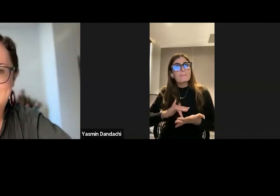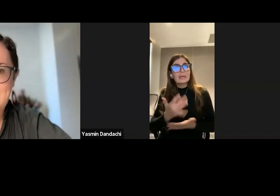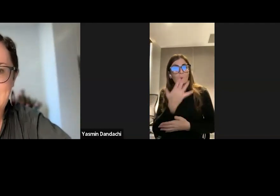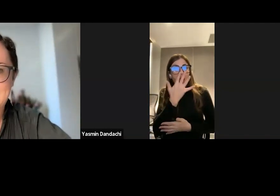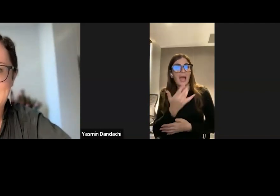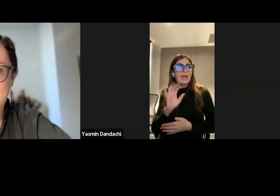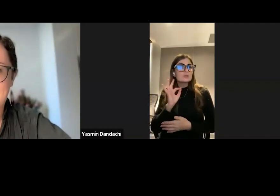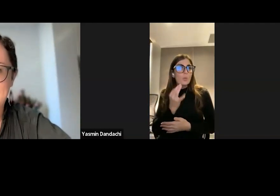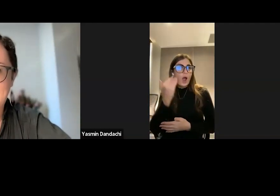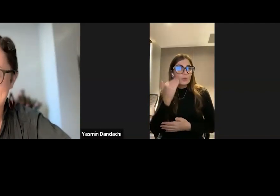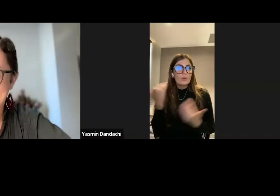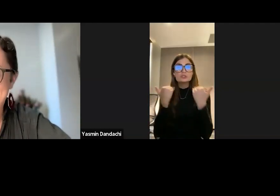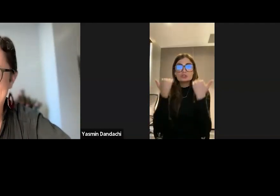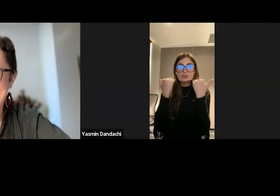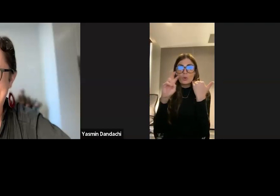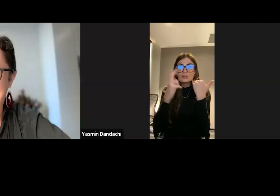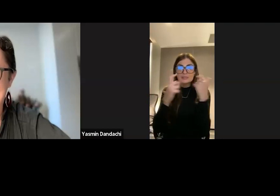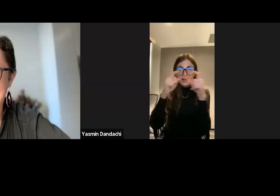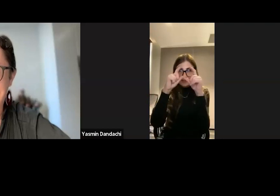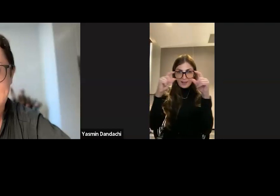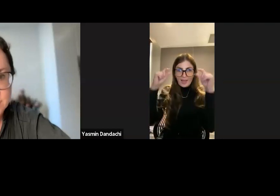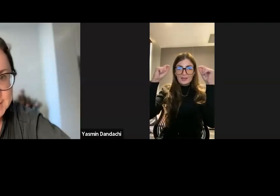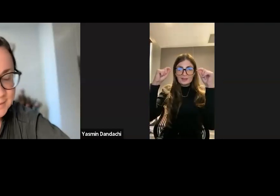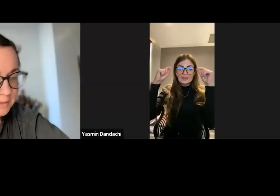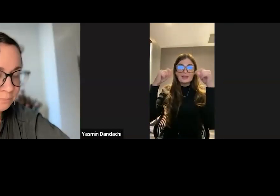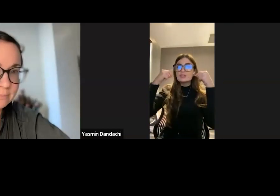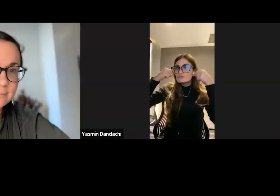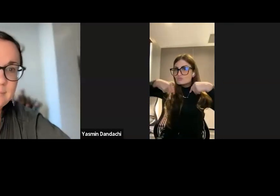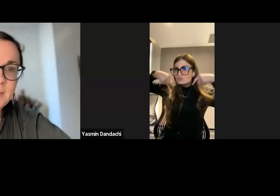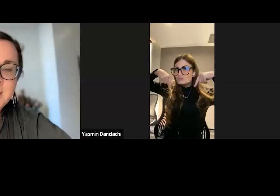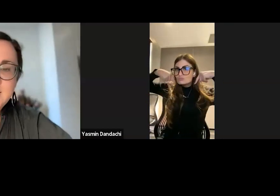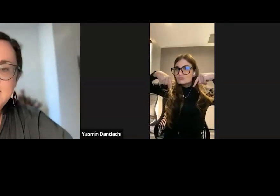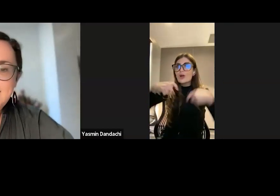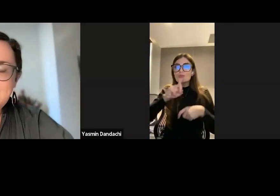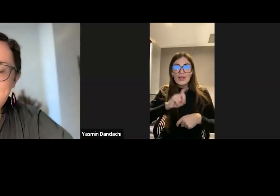dark hair and dark-rimmed glasses and dangly red earrings.